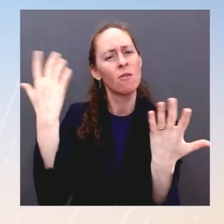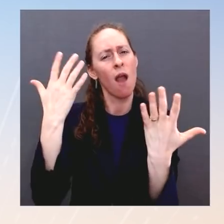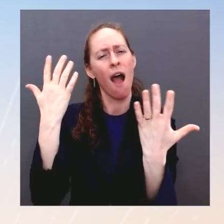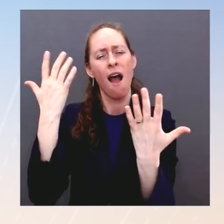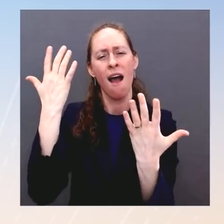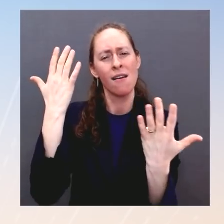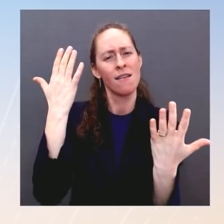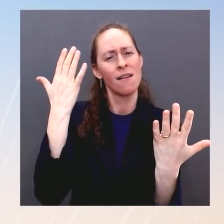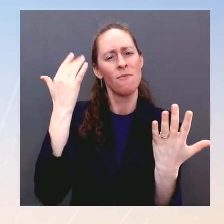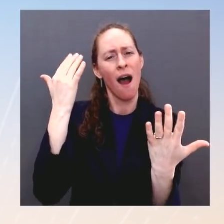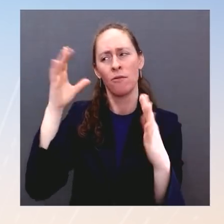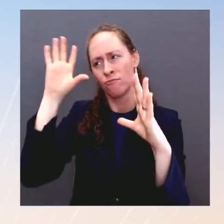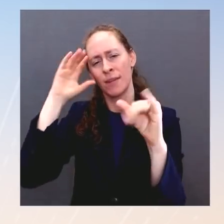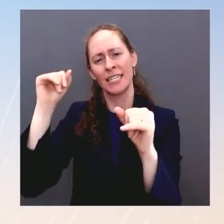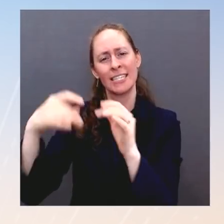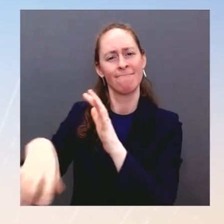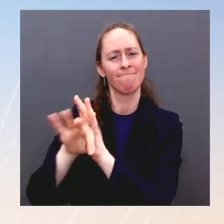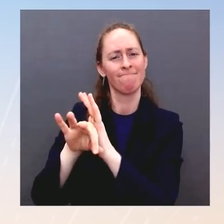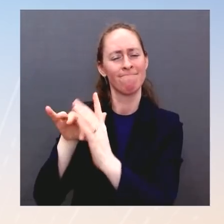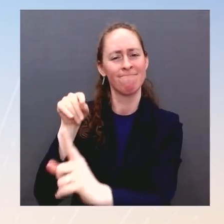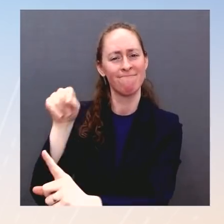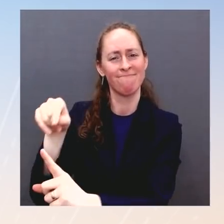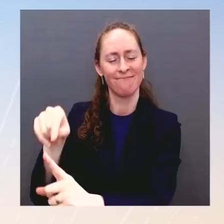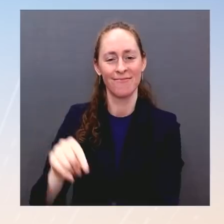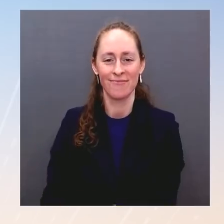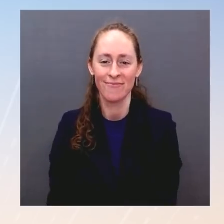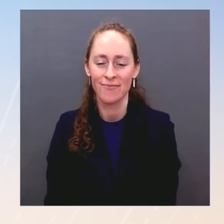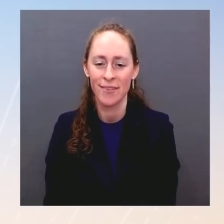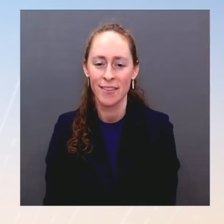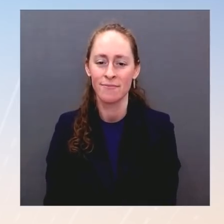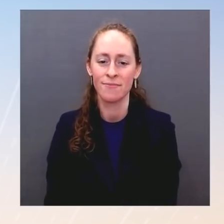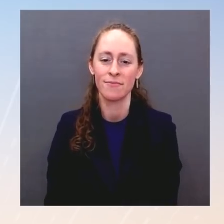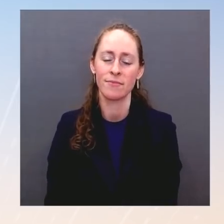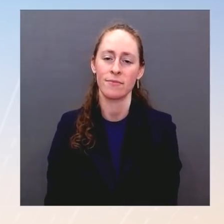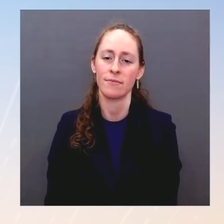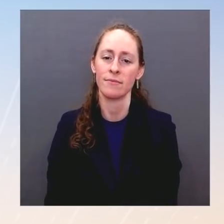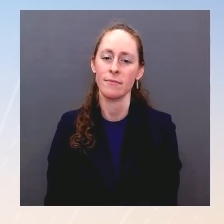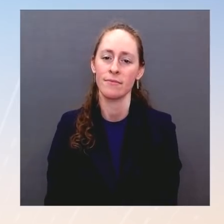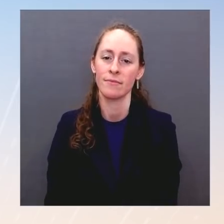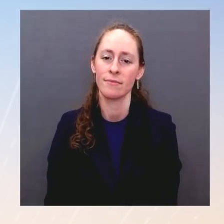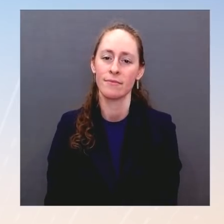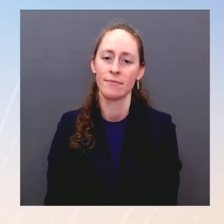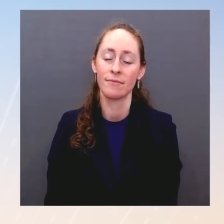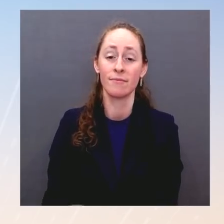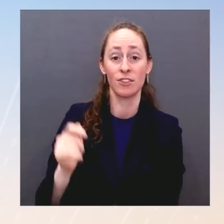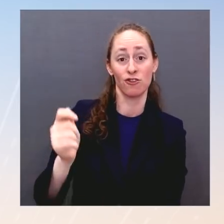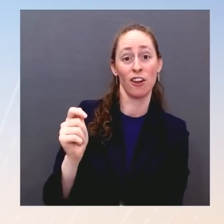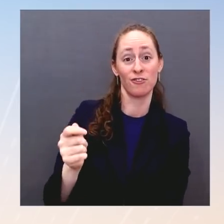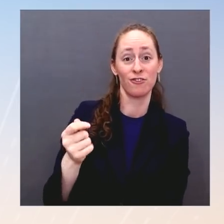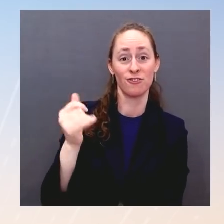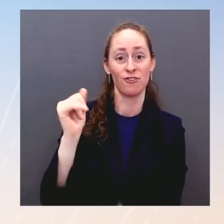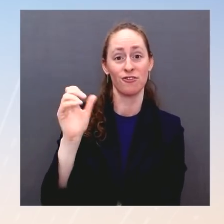You know, Judge Jackson is someone who very much is in the mold of Justice Breyer, having even clerked for him.